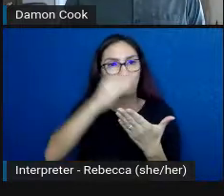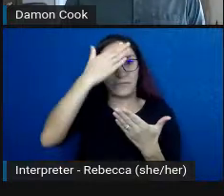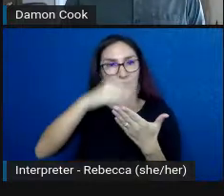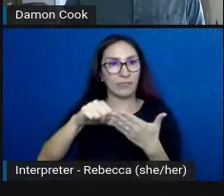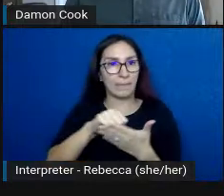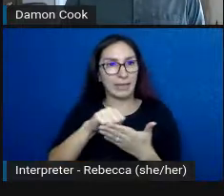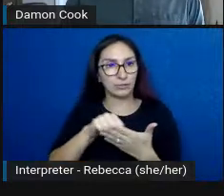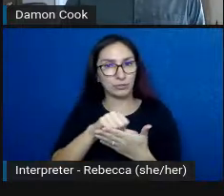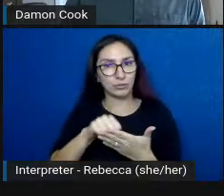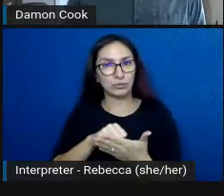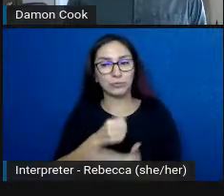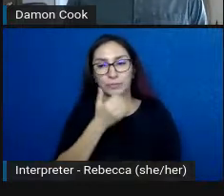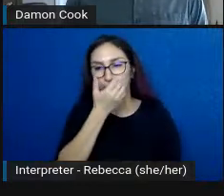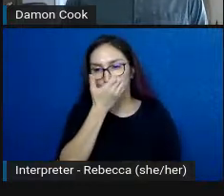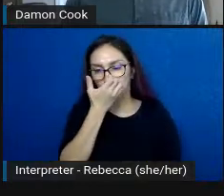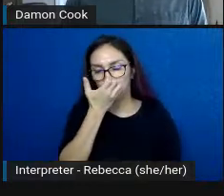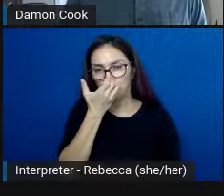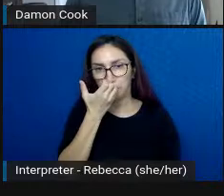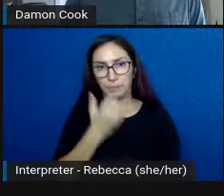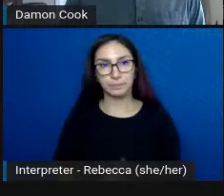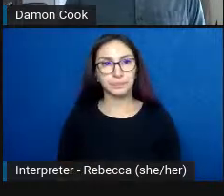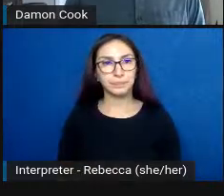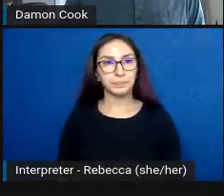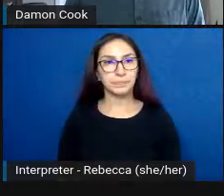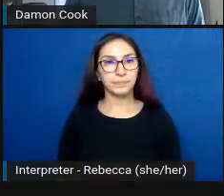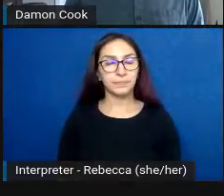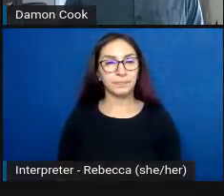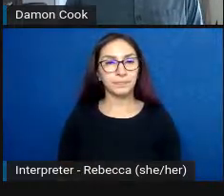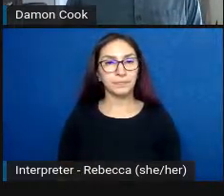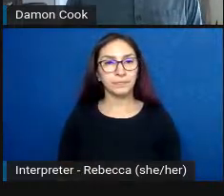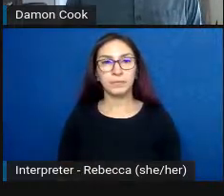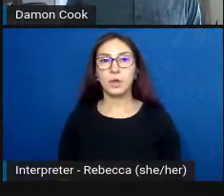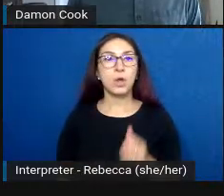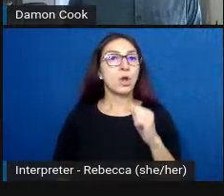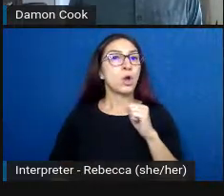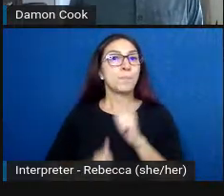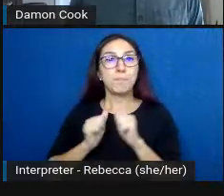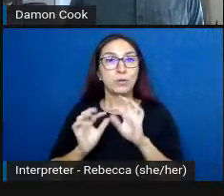for our Dialog by locating Dialog content outside of the main element content of the page